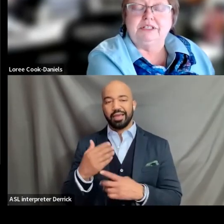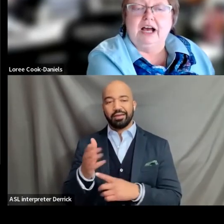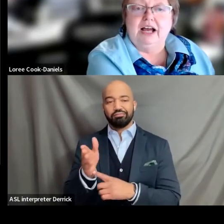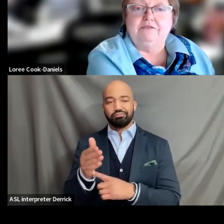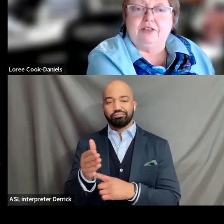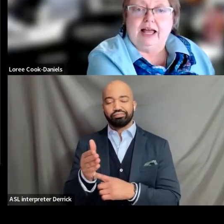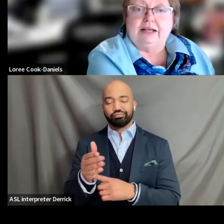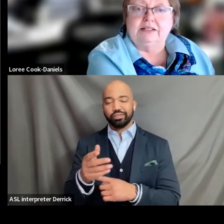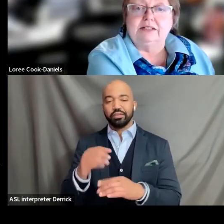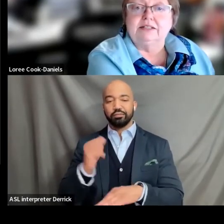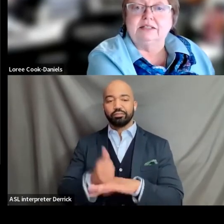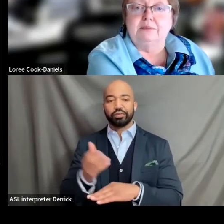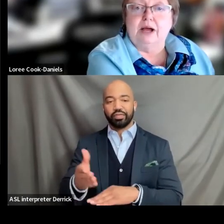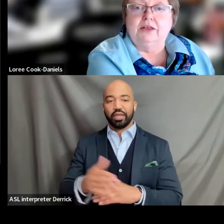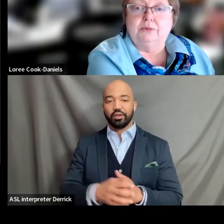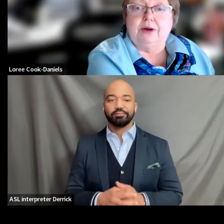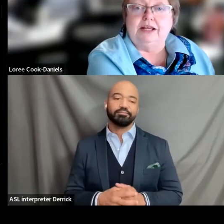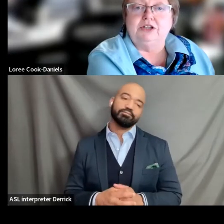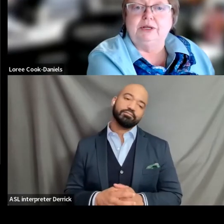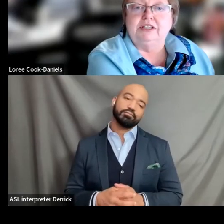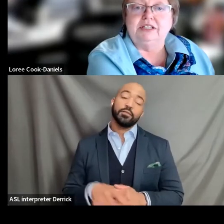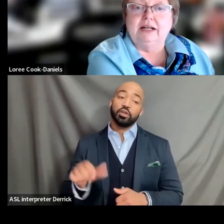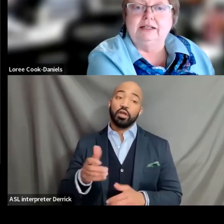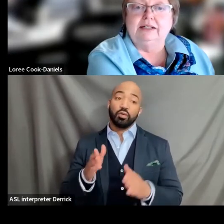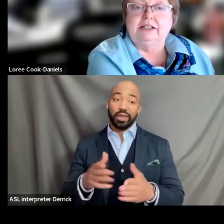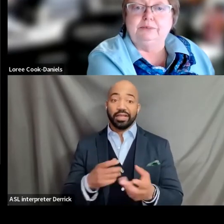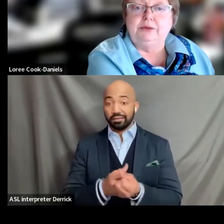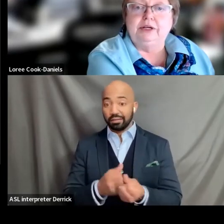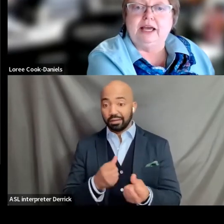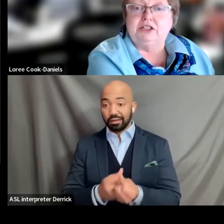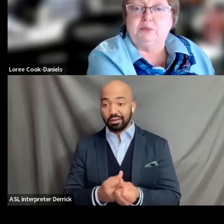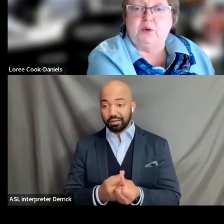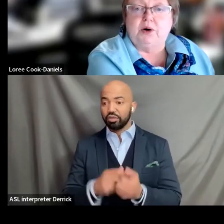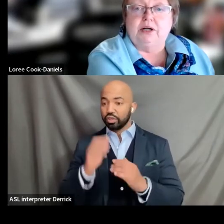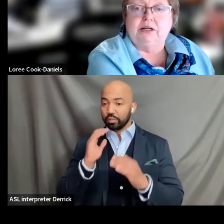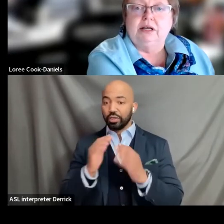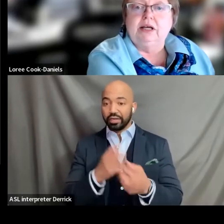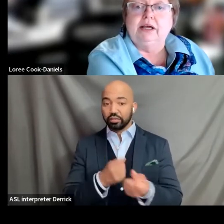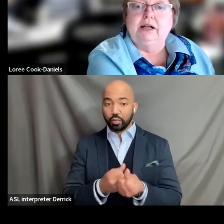Beside flags, some other ways you can silently communicate support